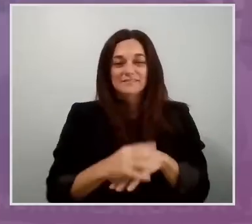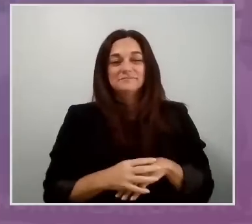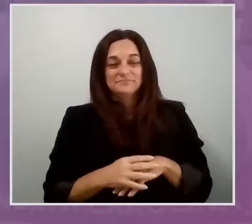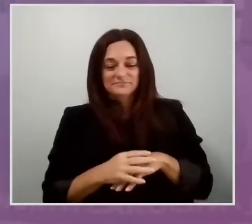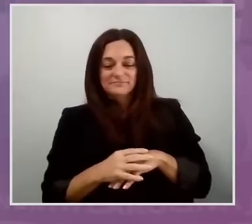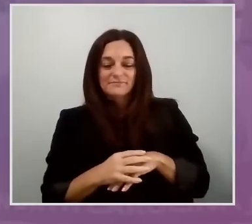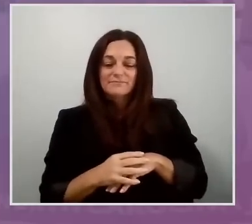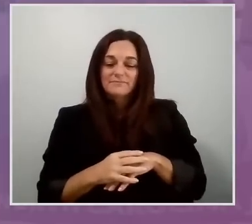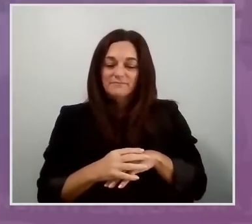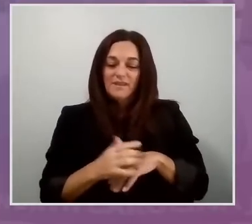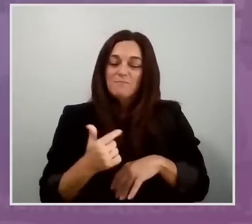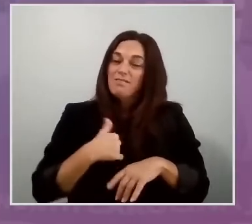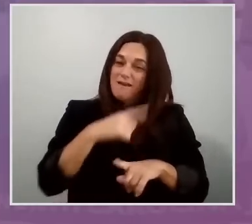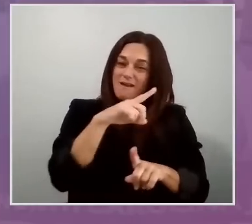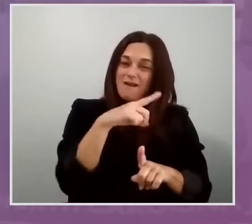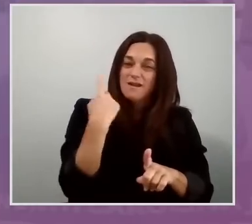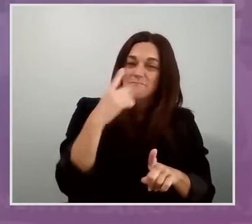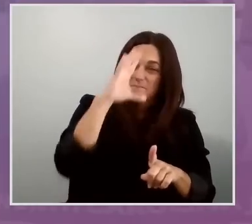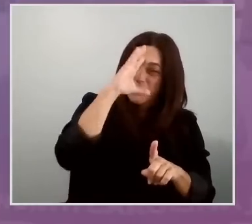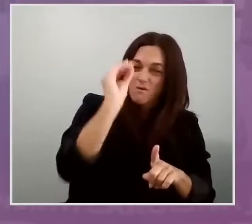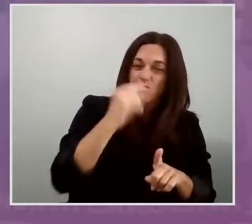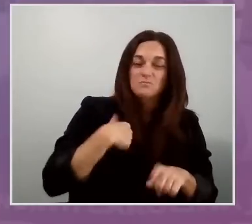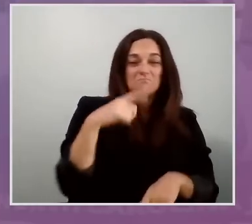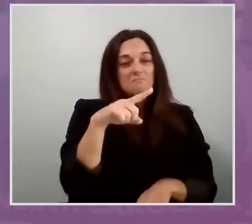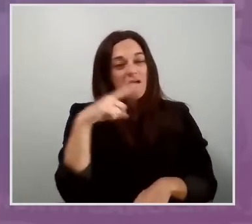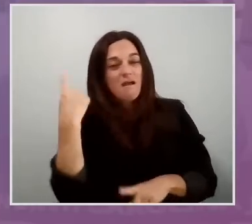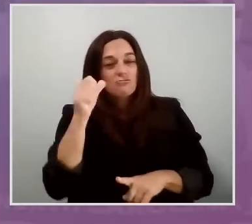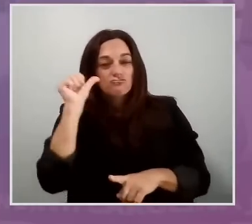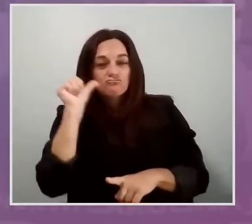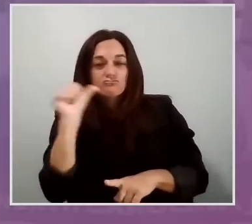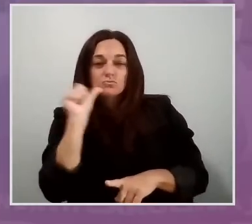DAY